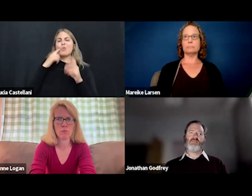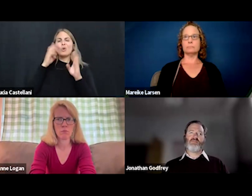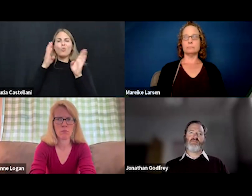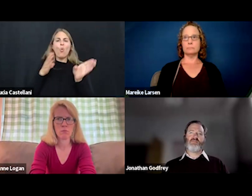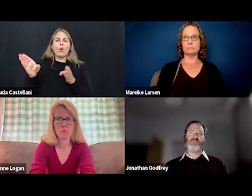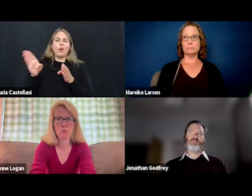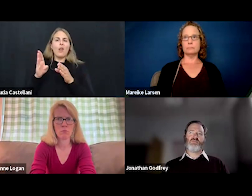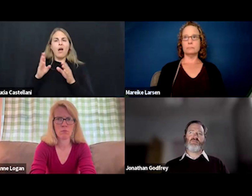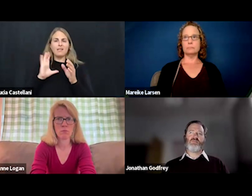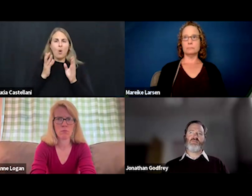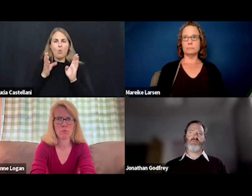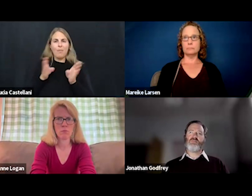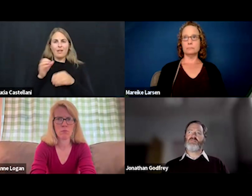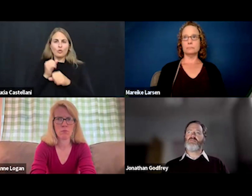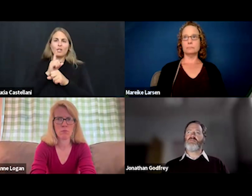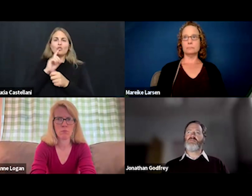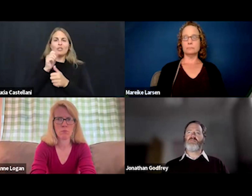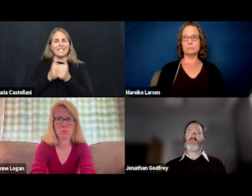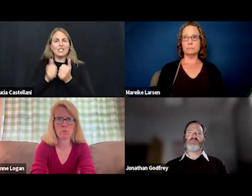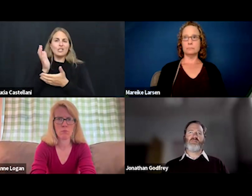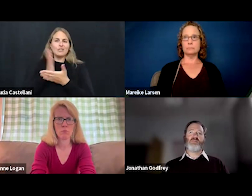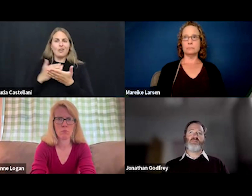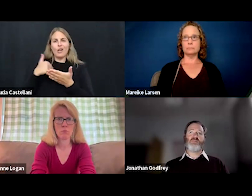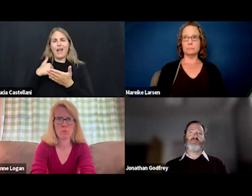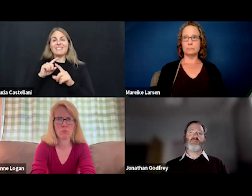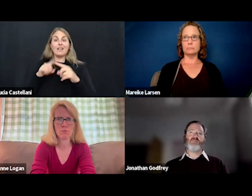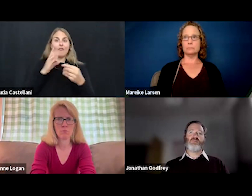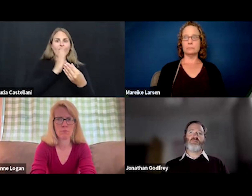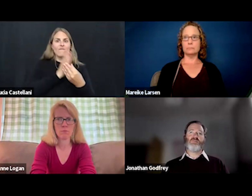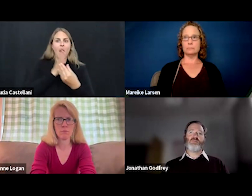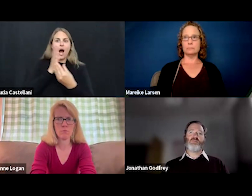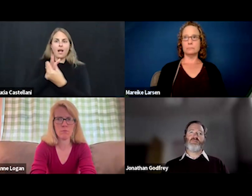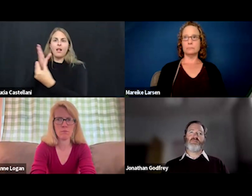that each section is written in a different file.